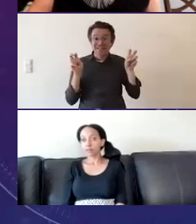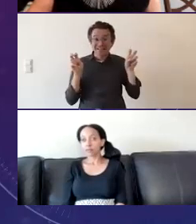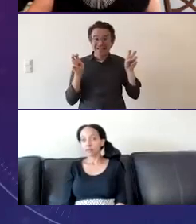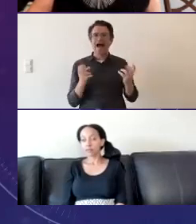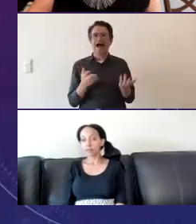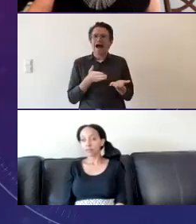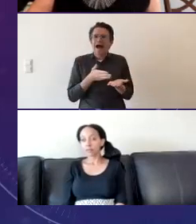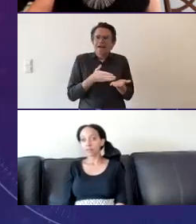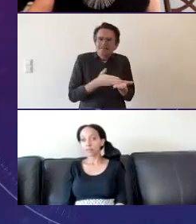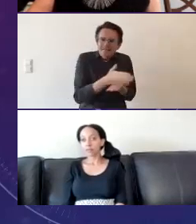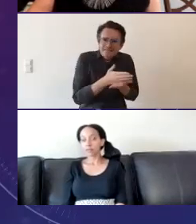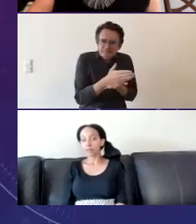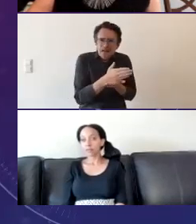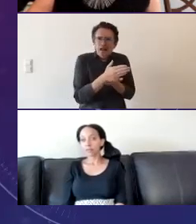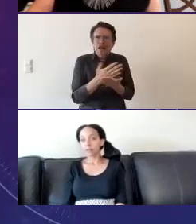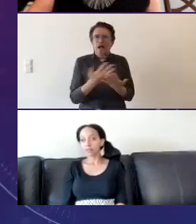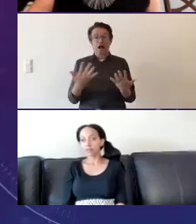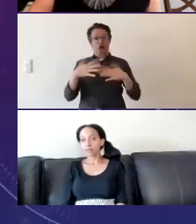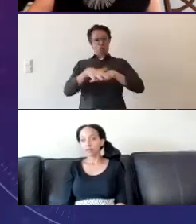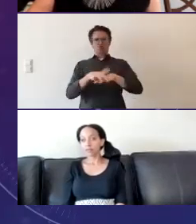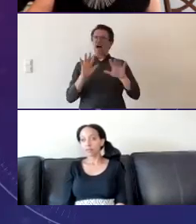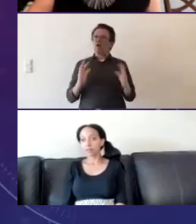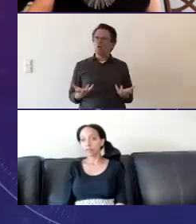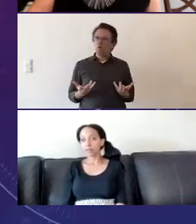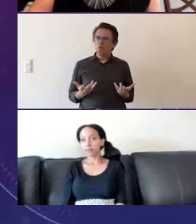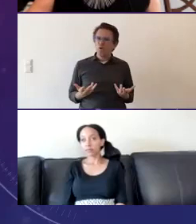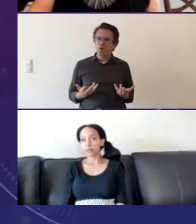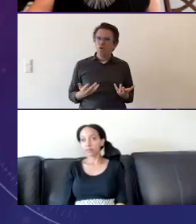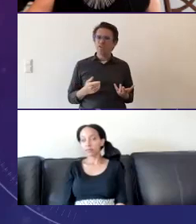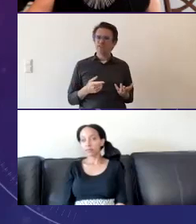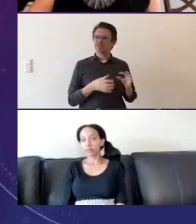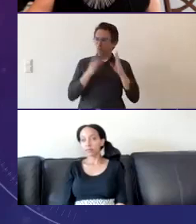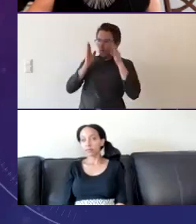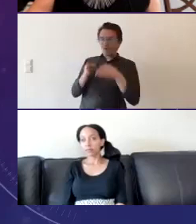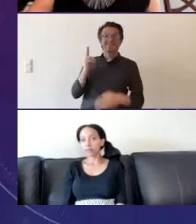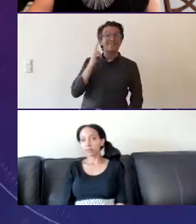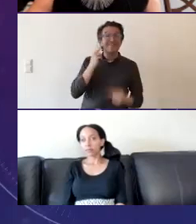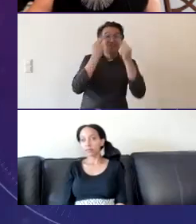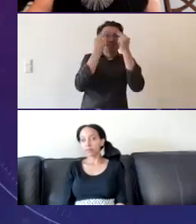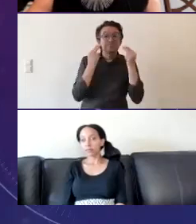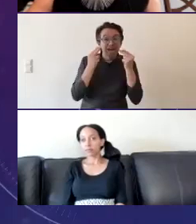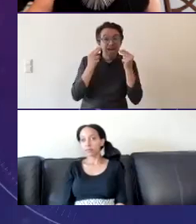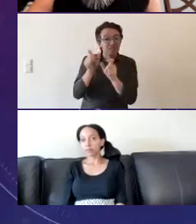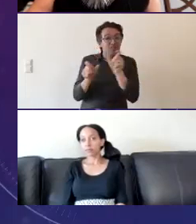questions that people often ask what does it mean to be deafblind what is the